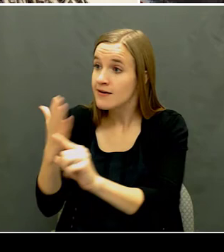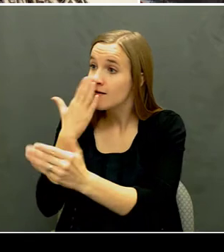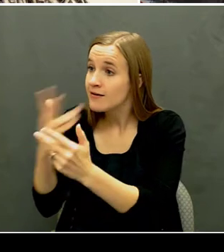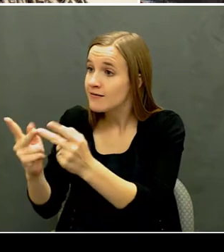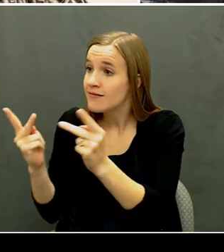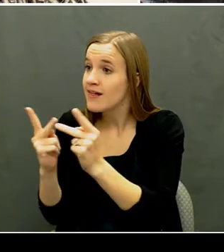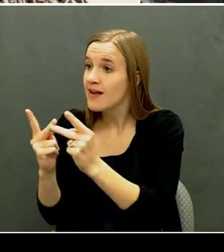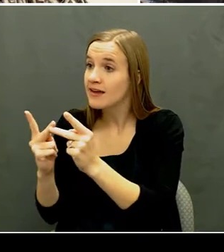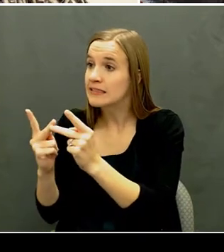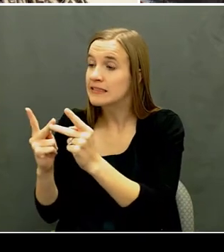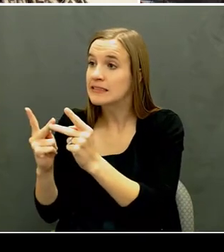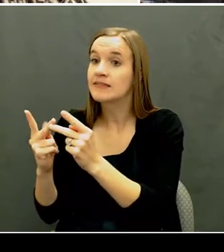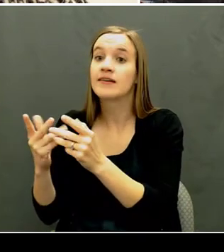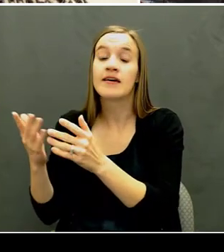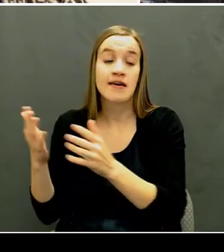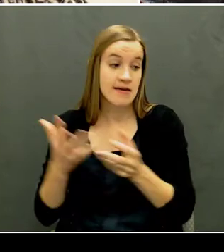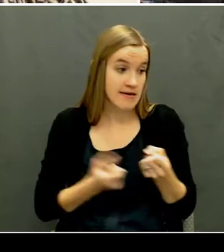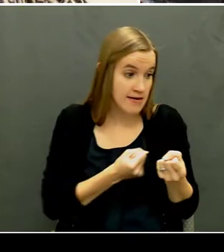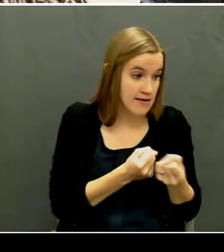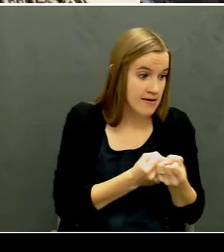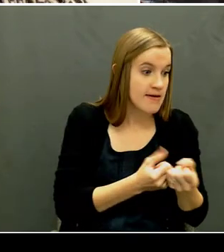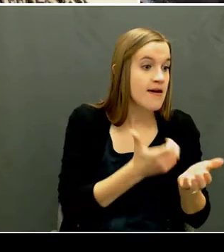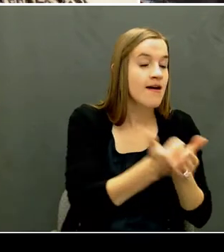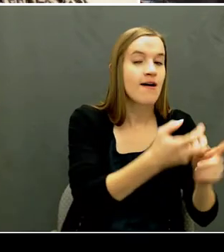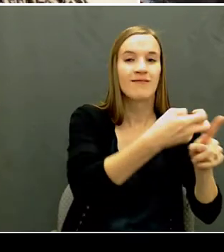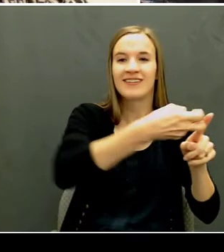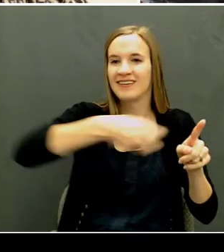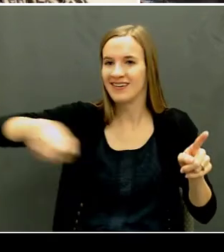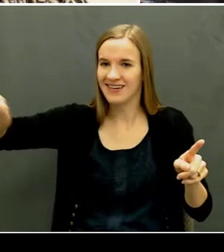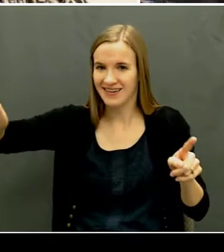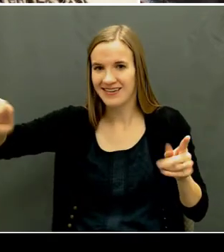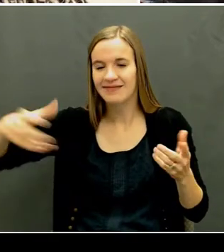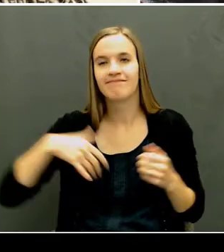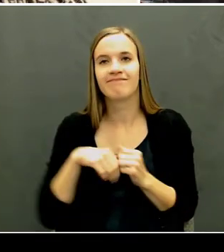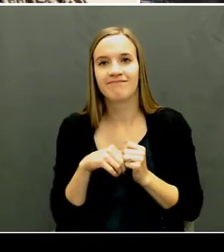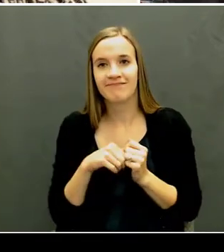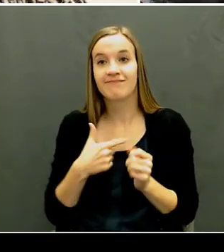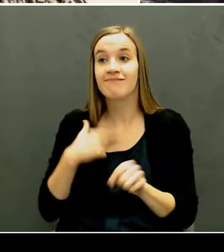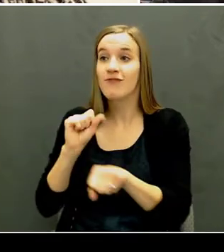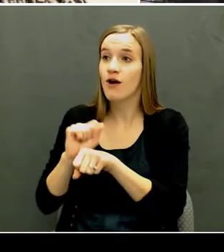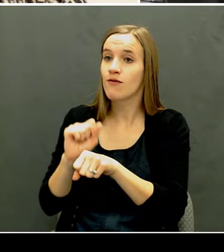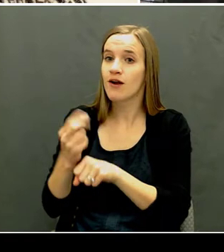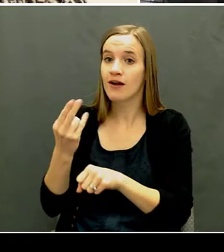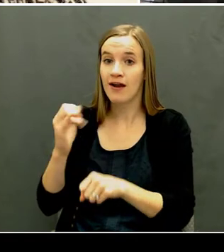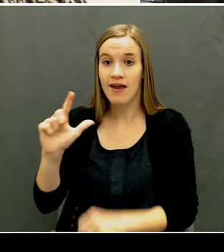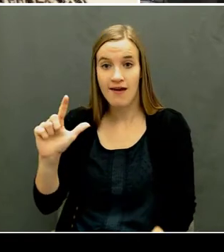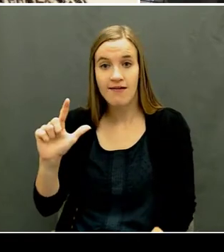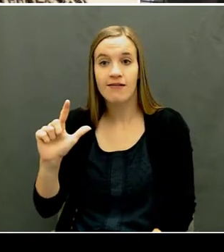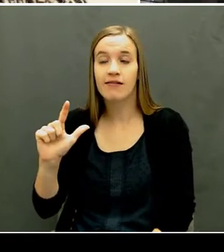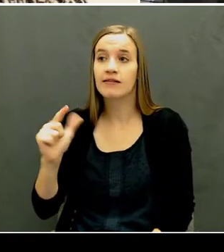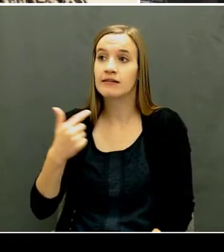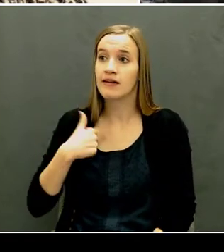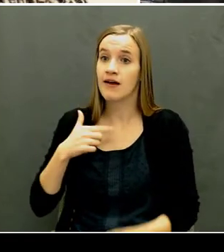of upport they need. And so I worked at HAIL became the director of advocacy there and then I